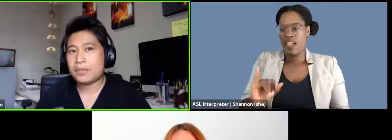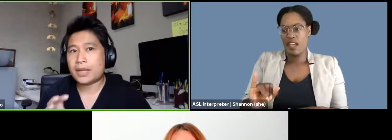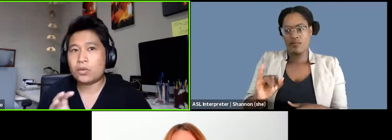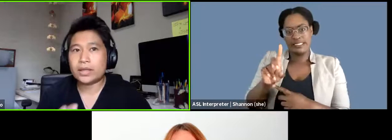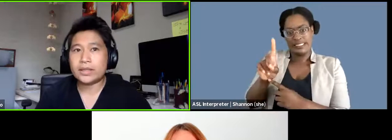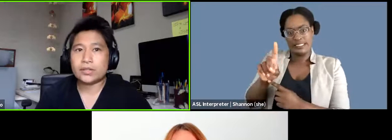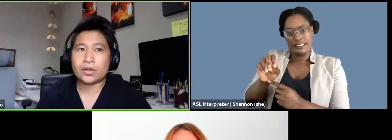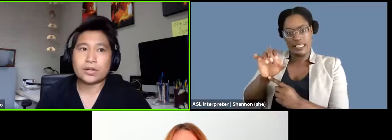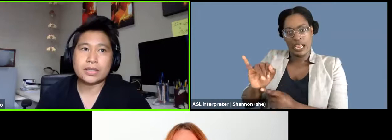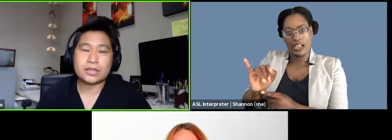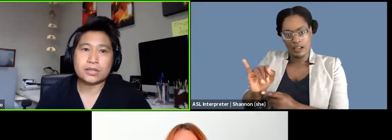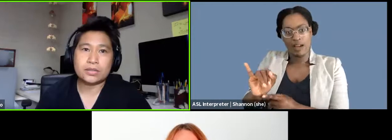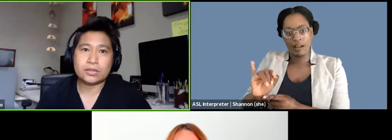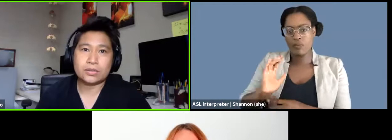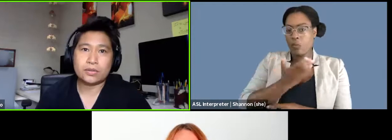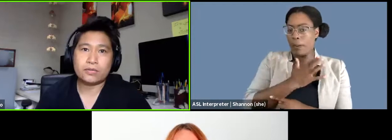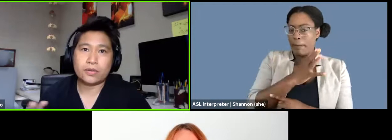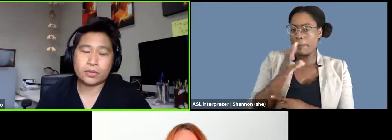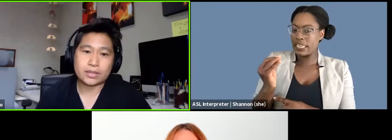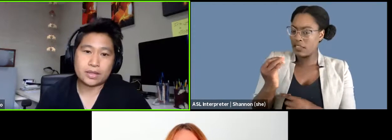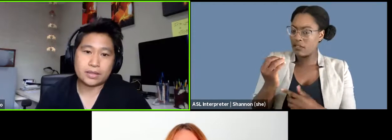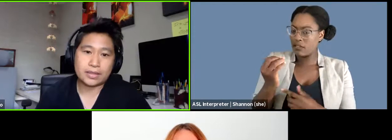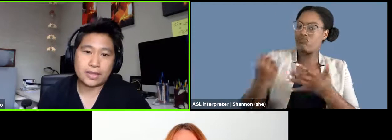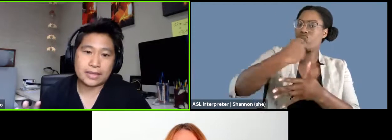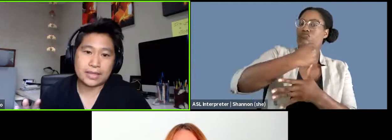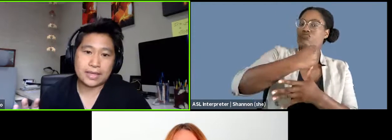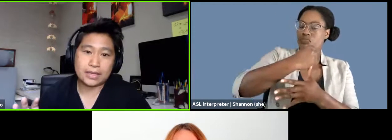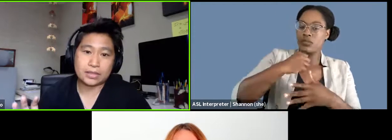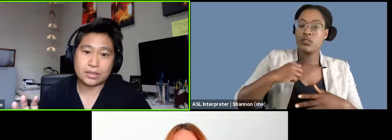That quickly turned into focus on the anti-Asian